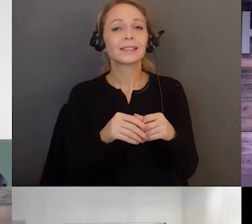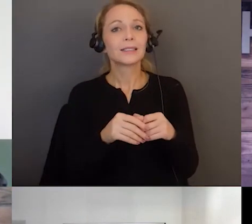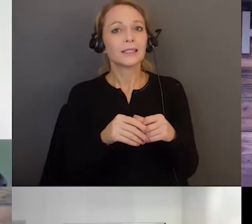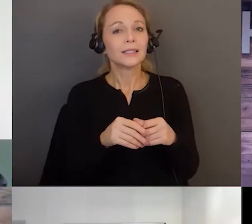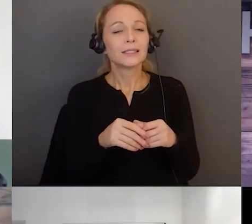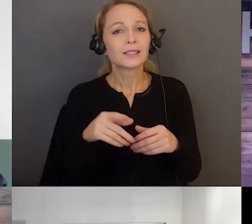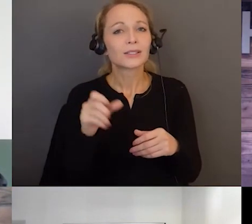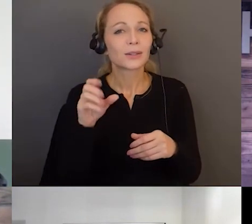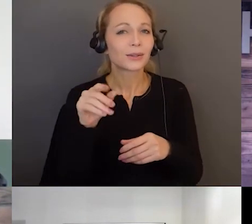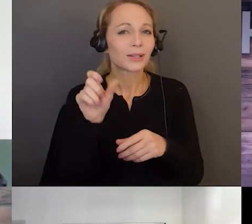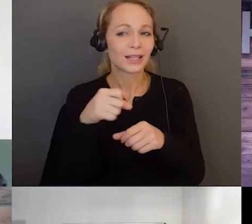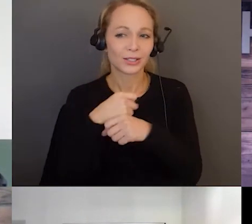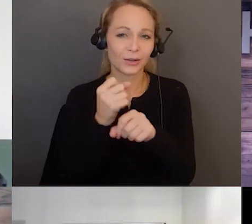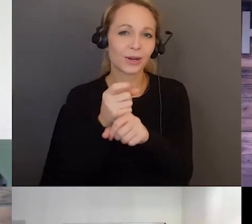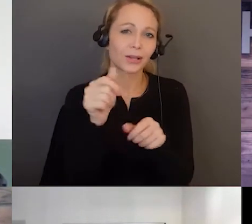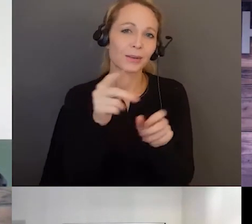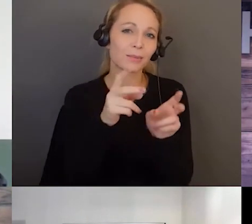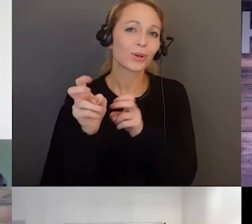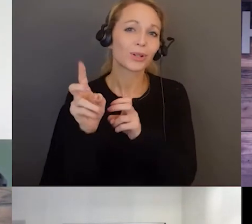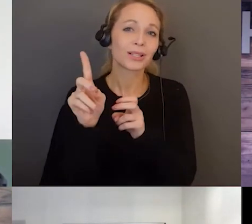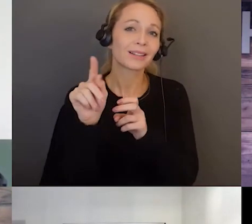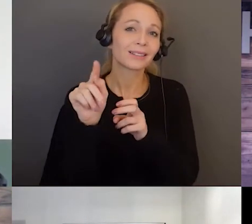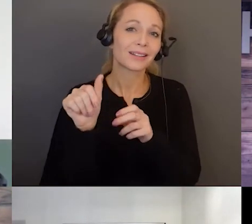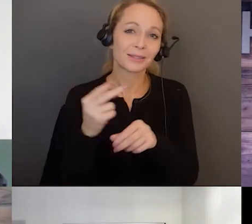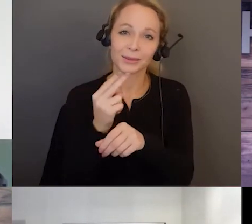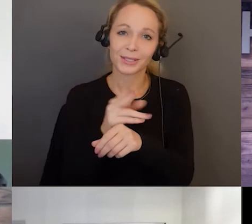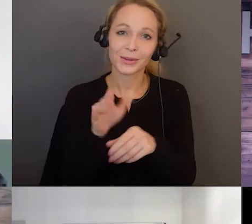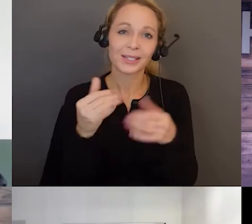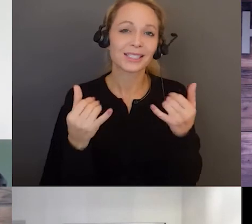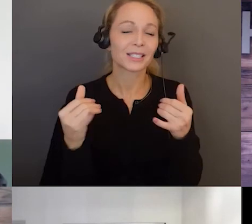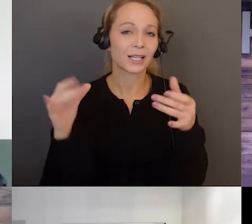ACTUALLY. GENERALLY YOU PULL THE DATA USING OUR EXISTING